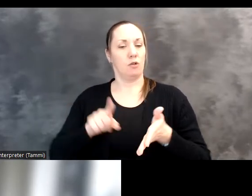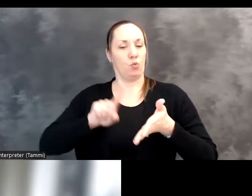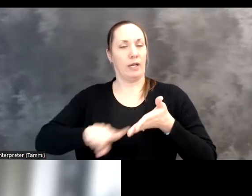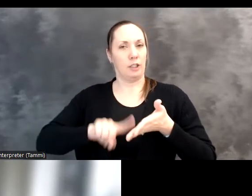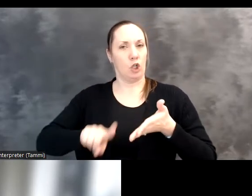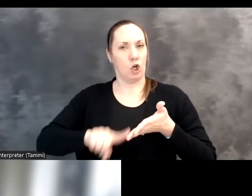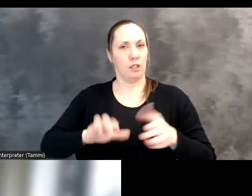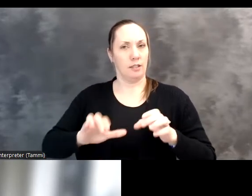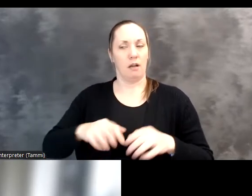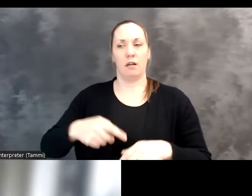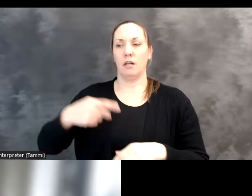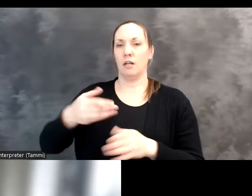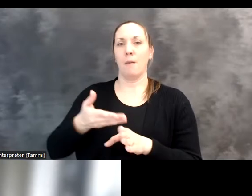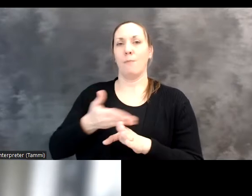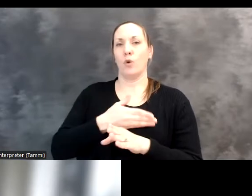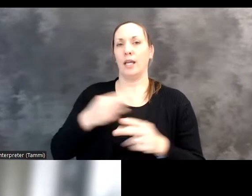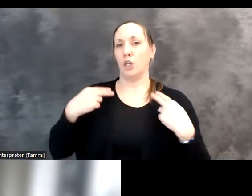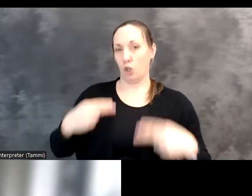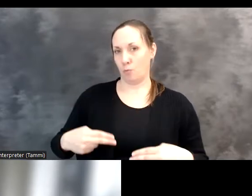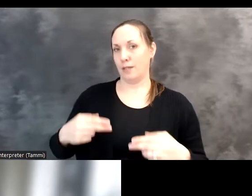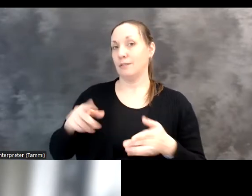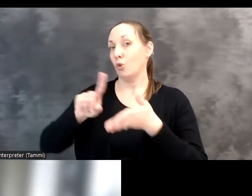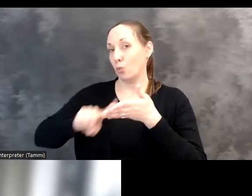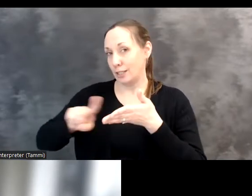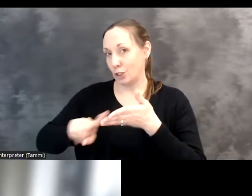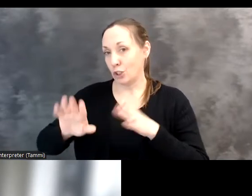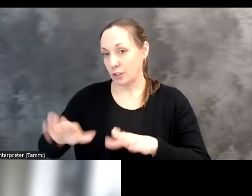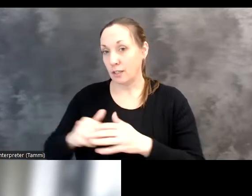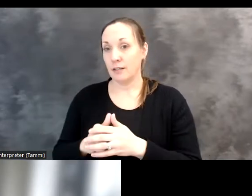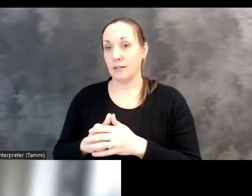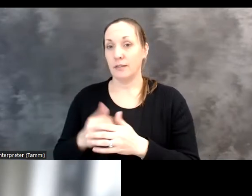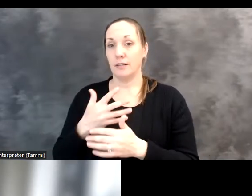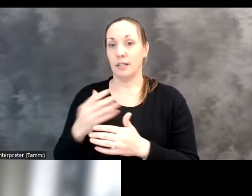and that the requisite research